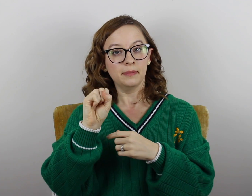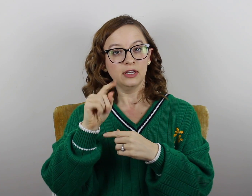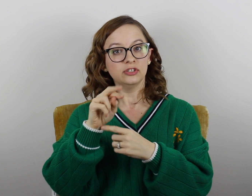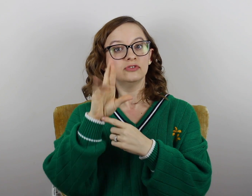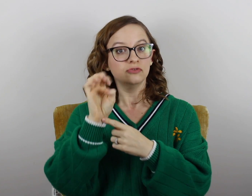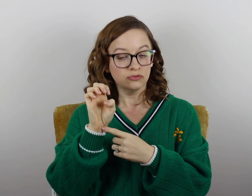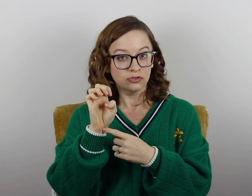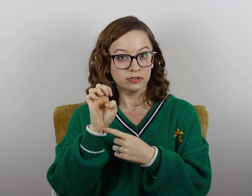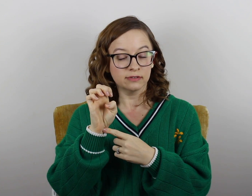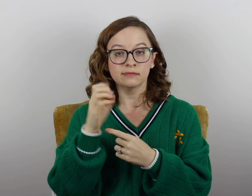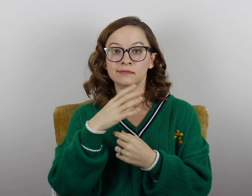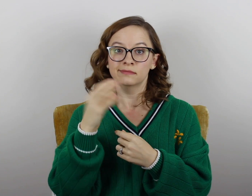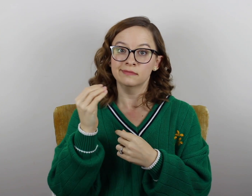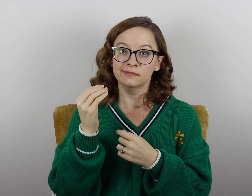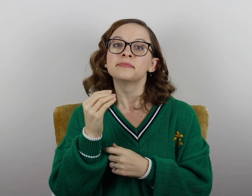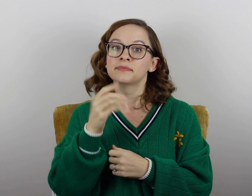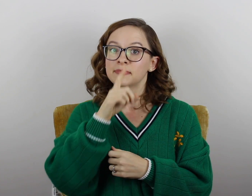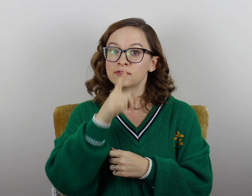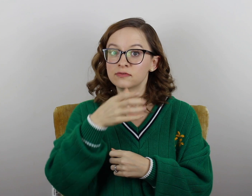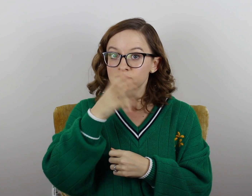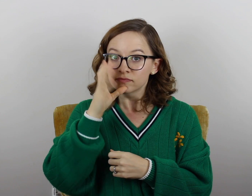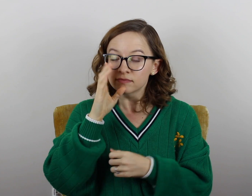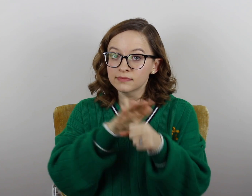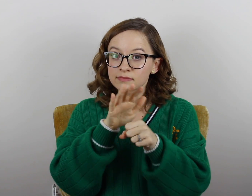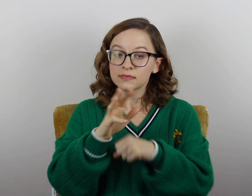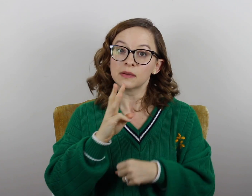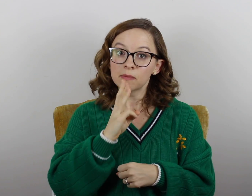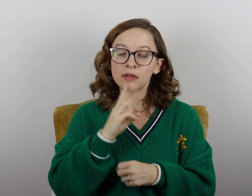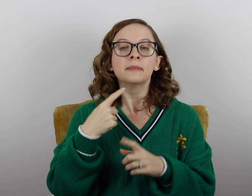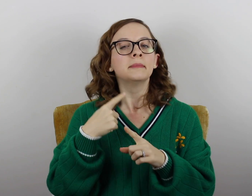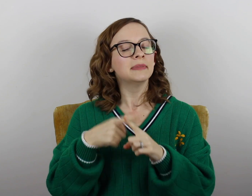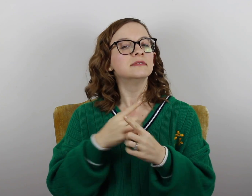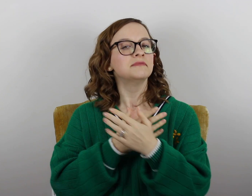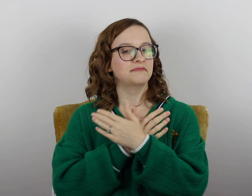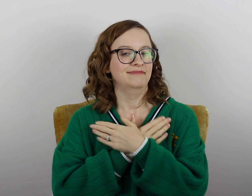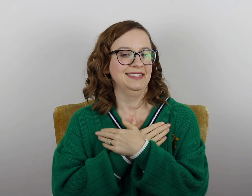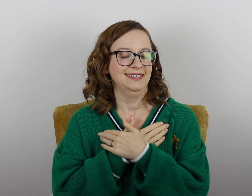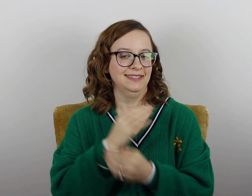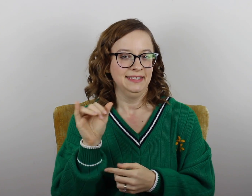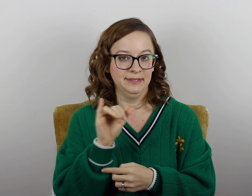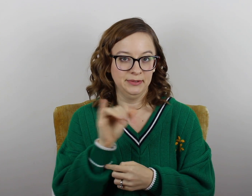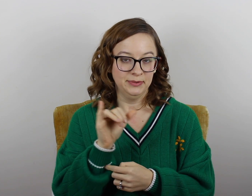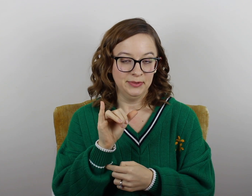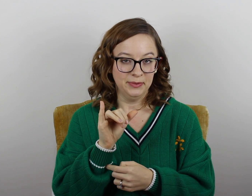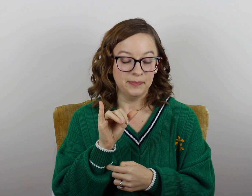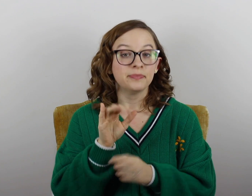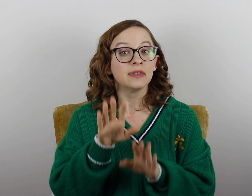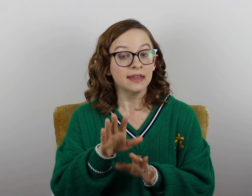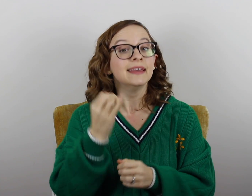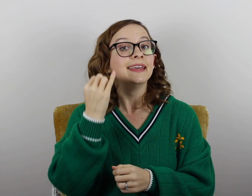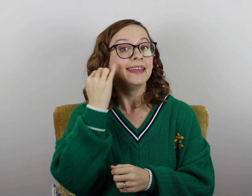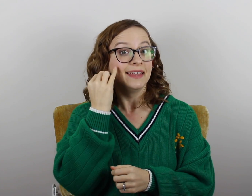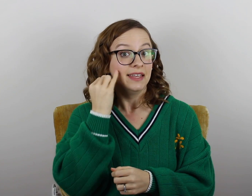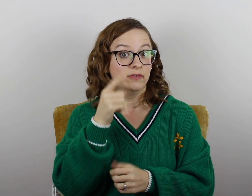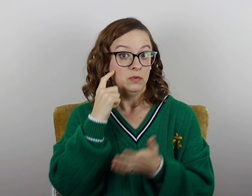having good posture, and make sure you drink enough water, plus get some rest.